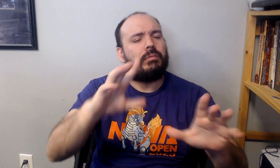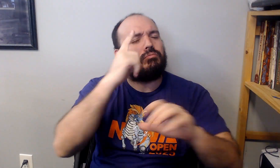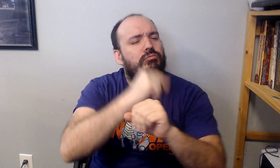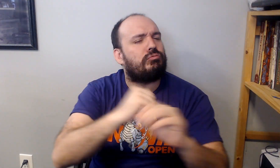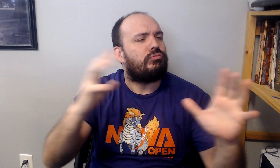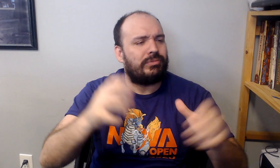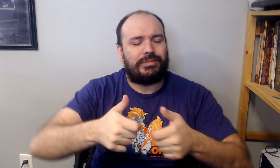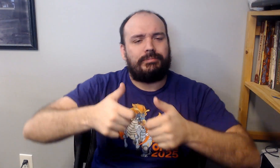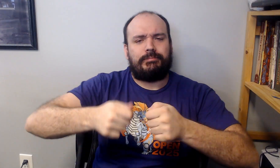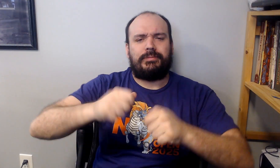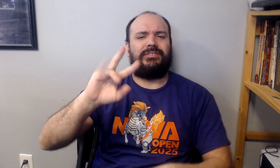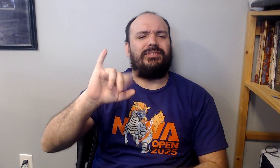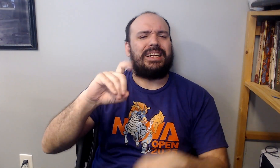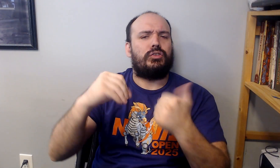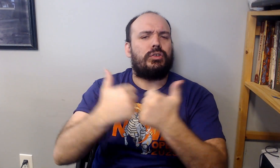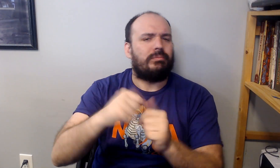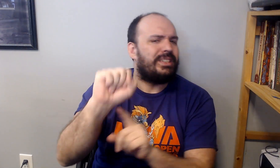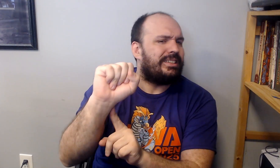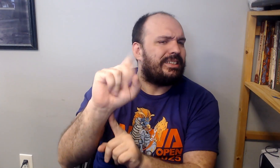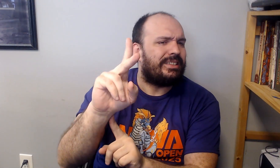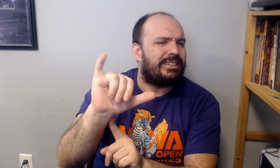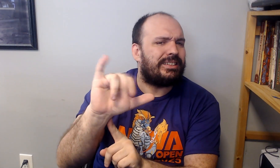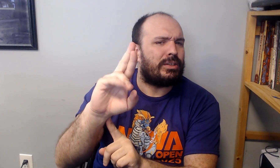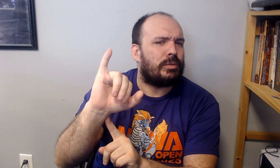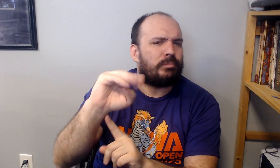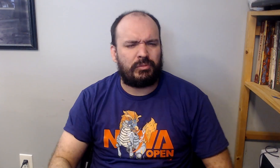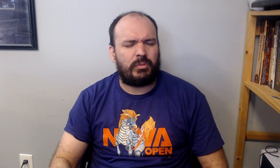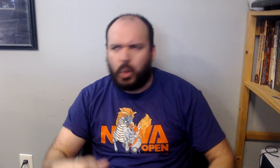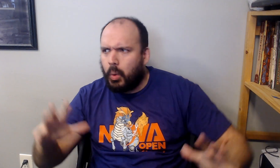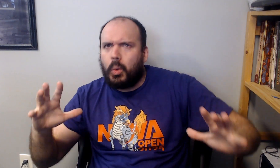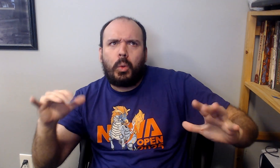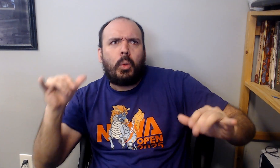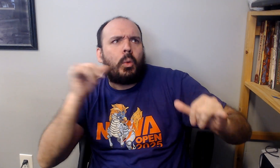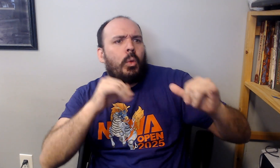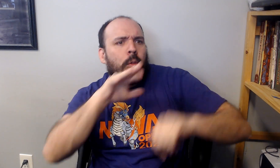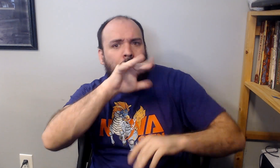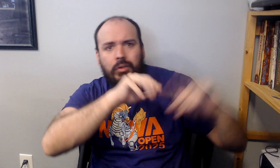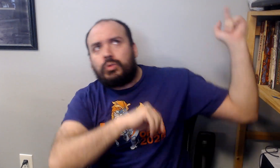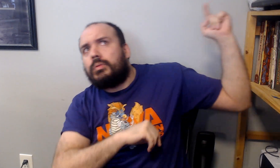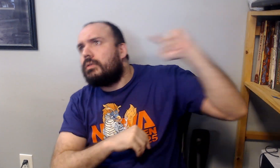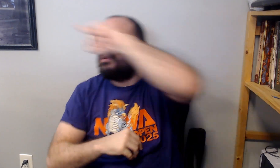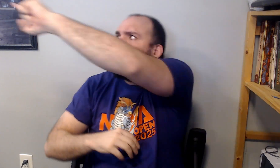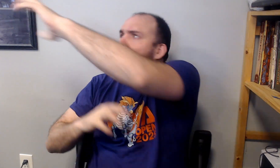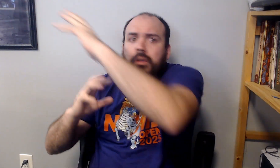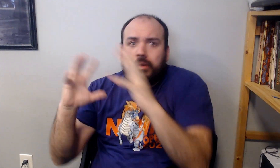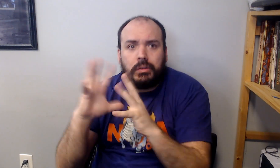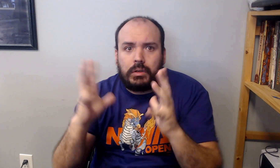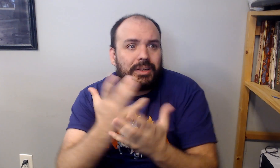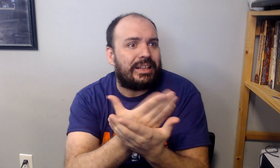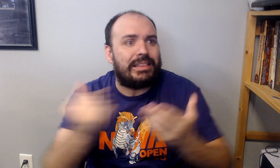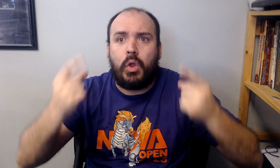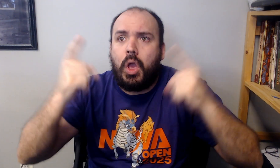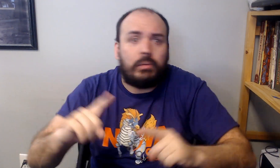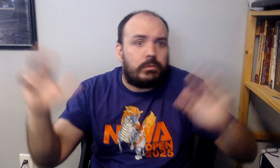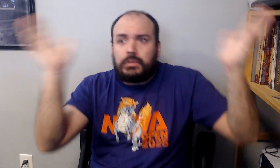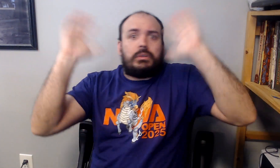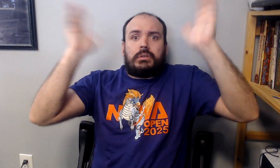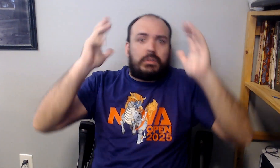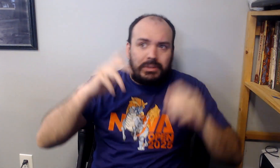Think of video games - Skyrim. WHOA - a dragon just flew overhead! Things are happening! Panic!